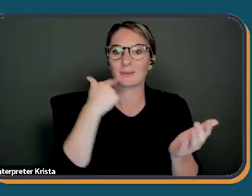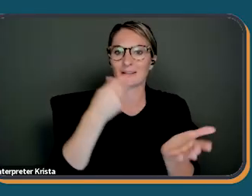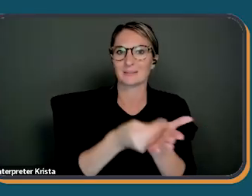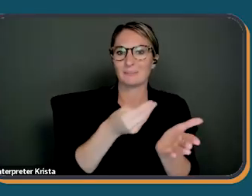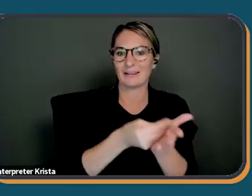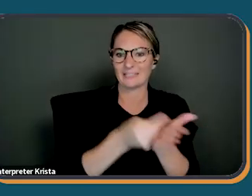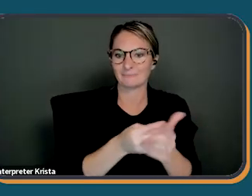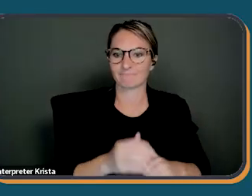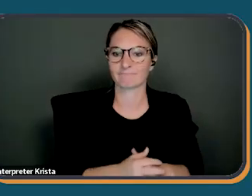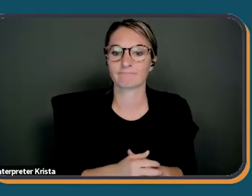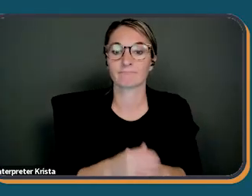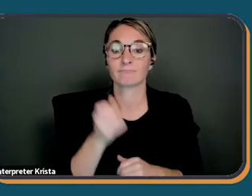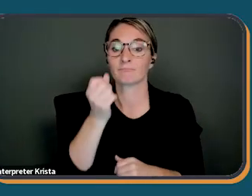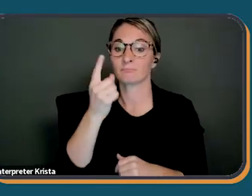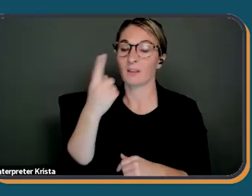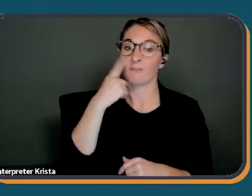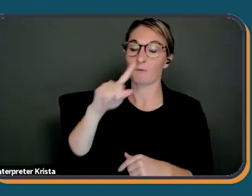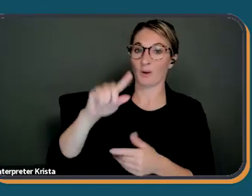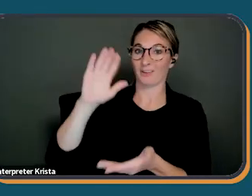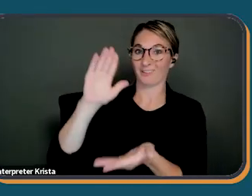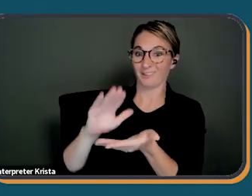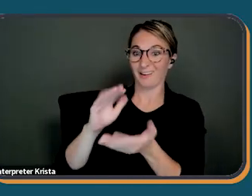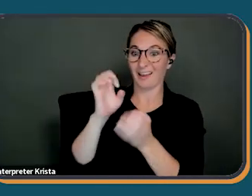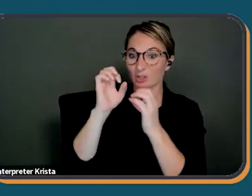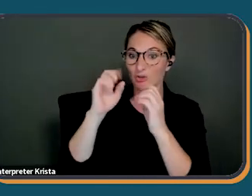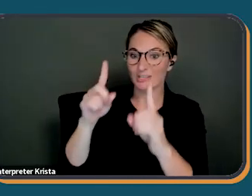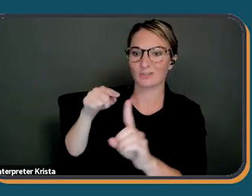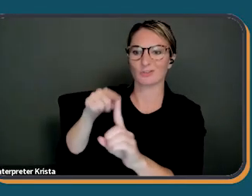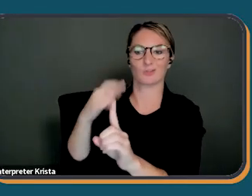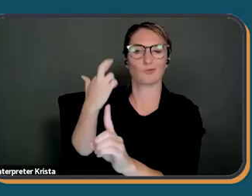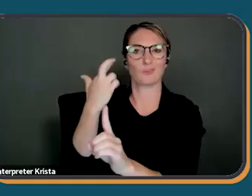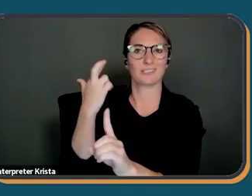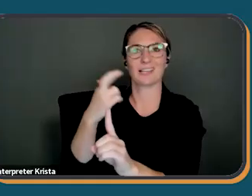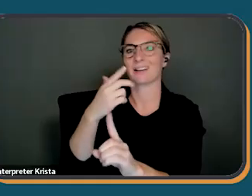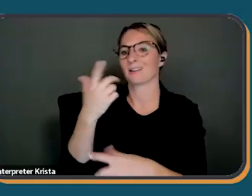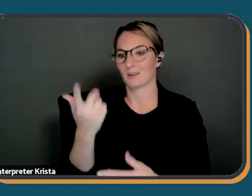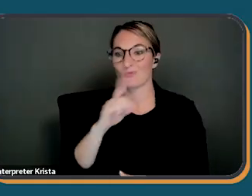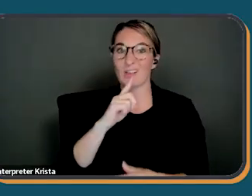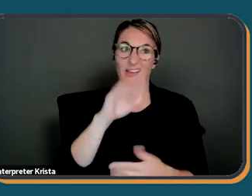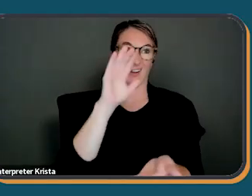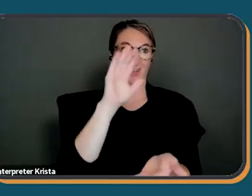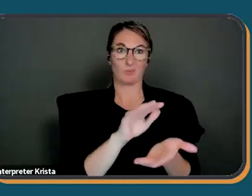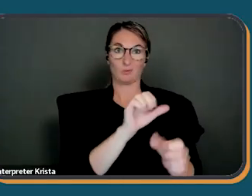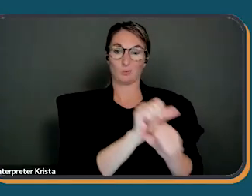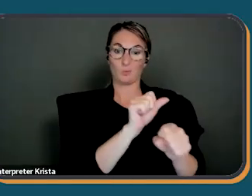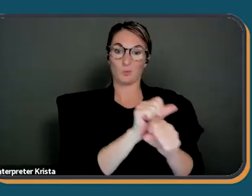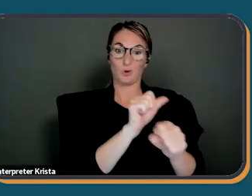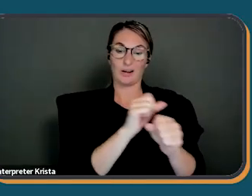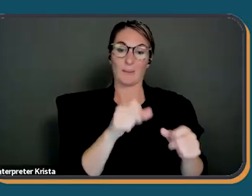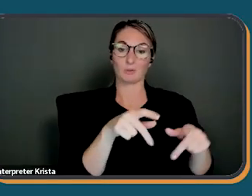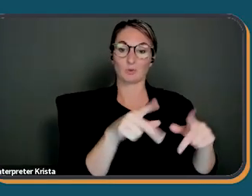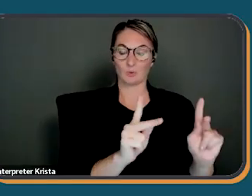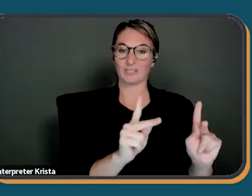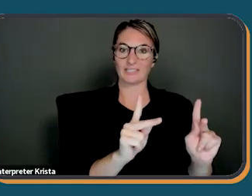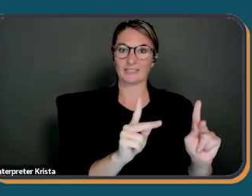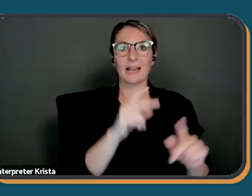not the disability itself. Before I make my final point